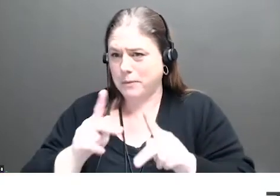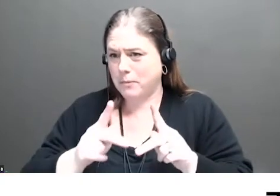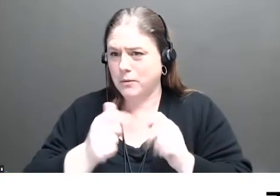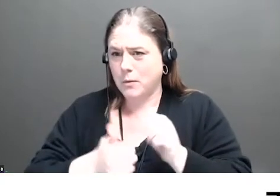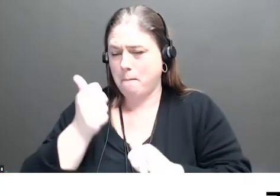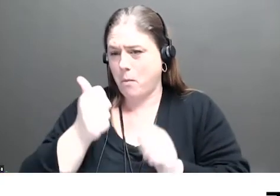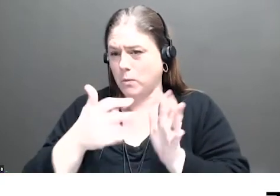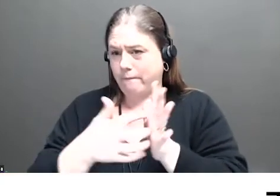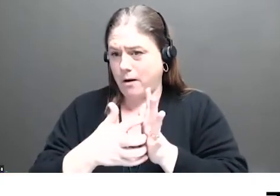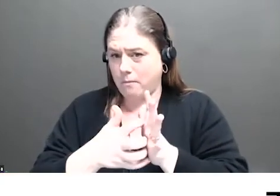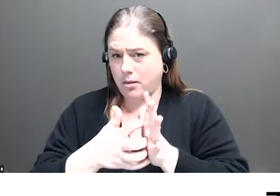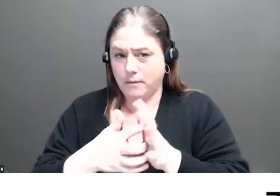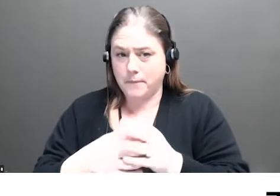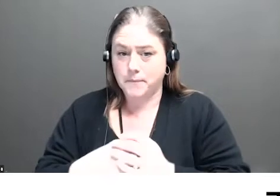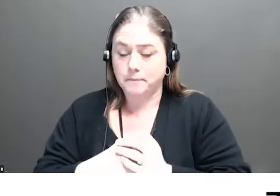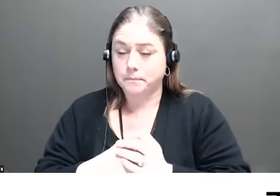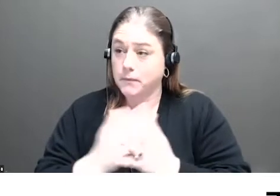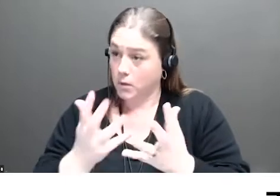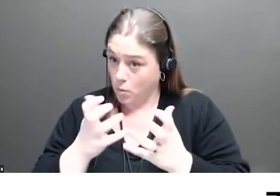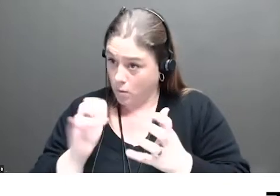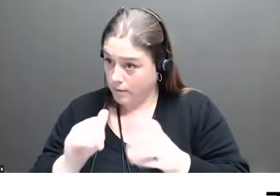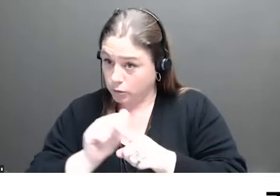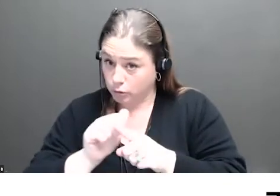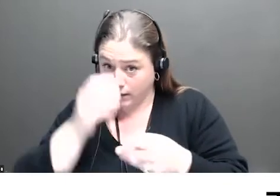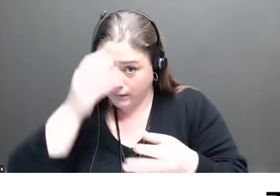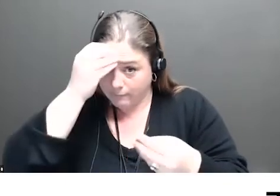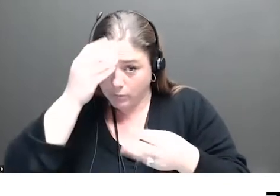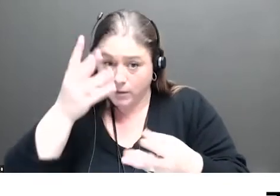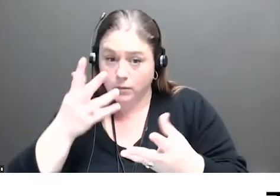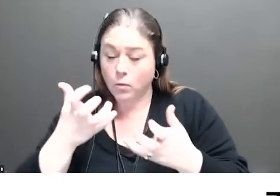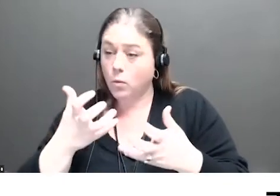To receive this training material, or to have interactive Disability Advantage Training